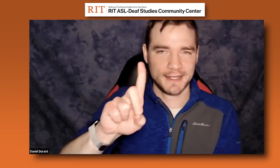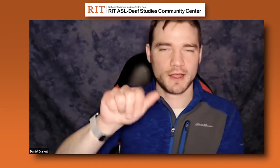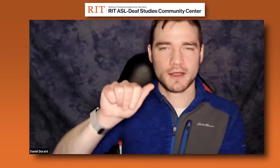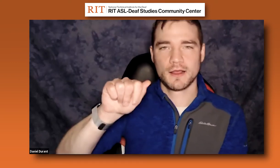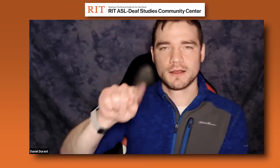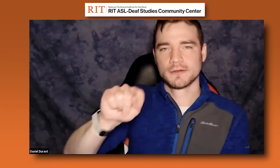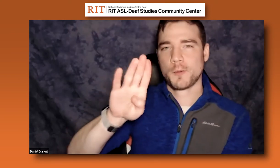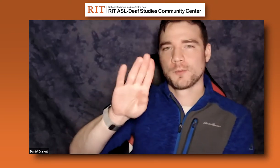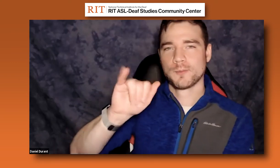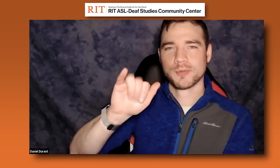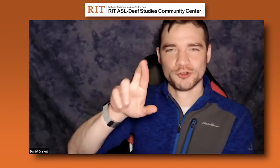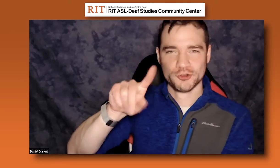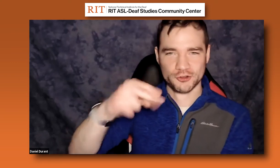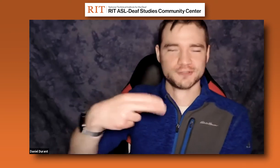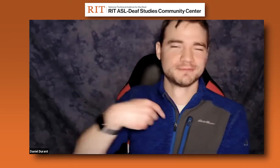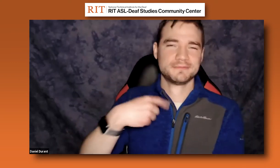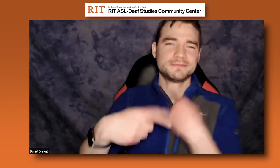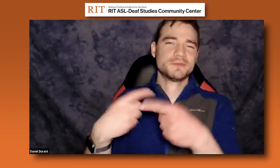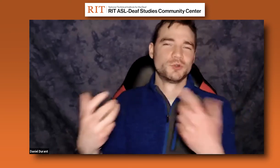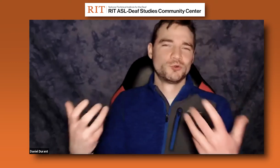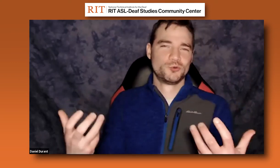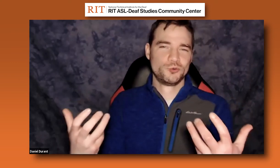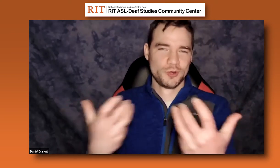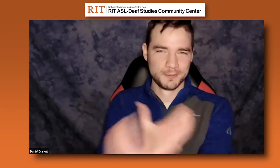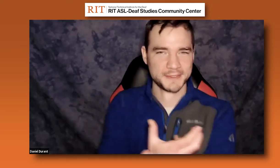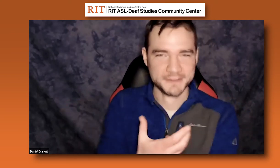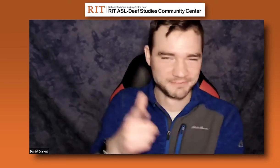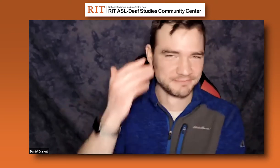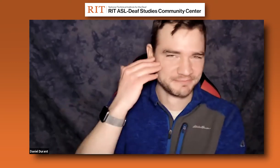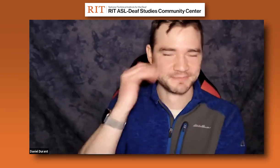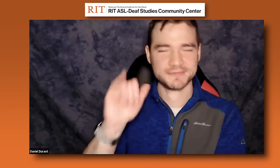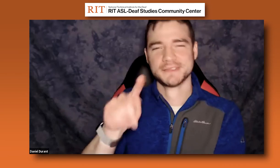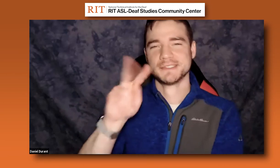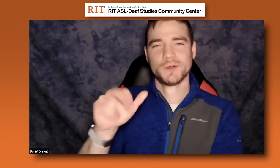was working with people that were in "Switched at Birth."